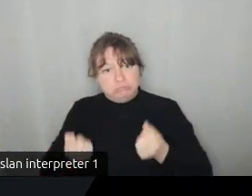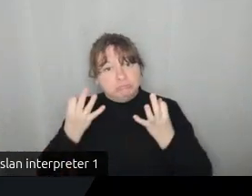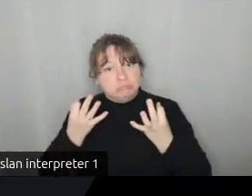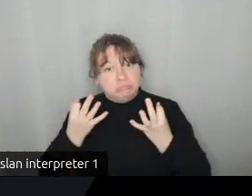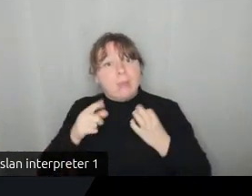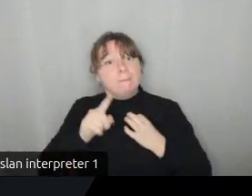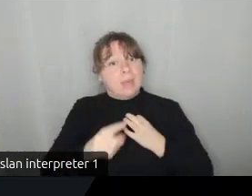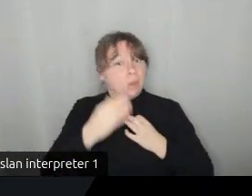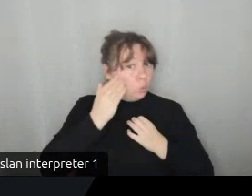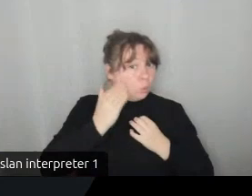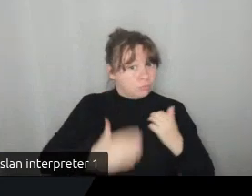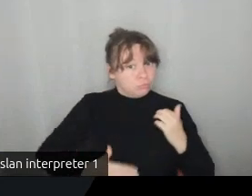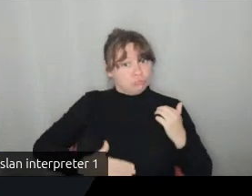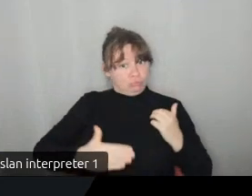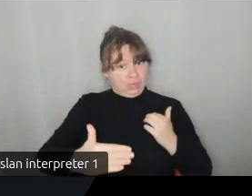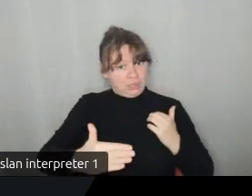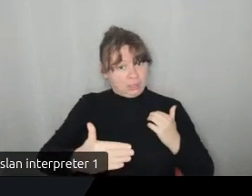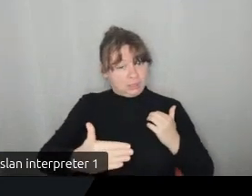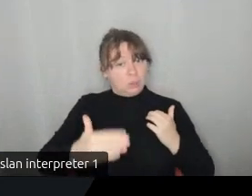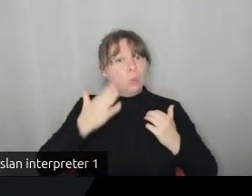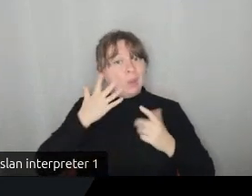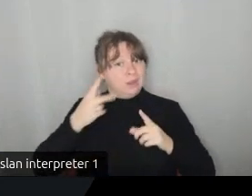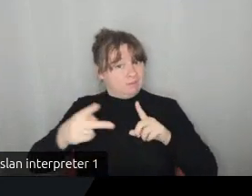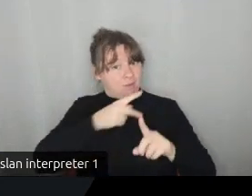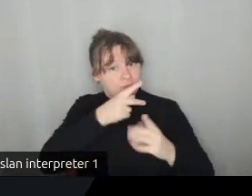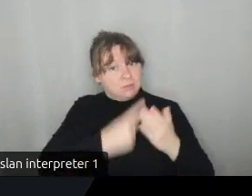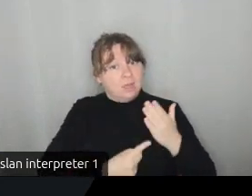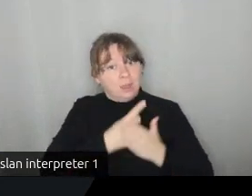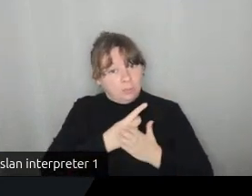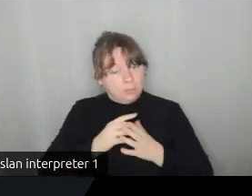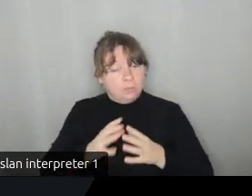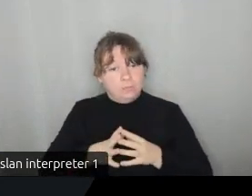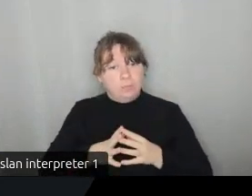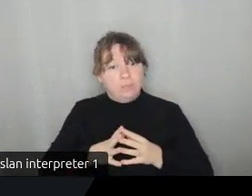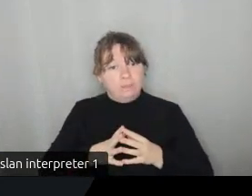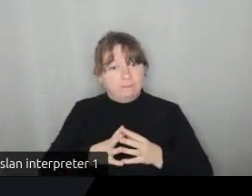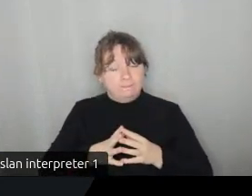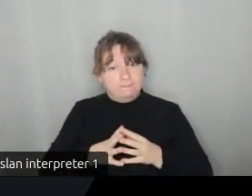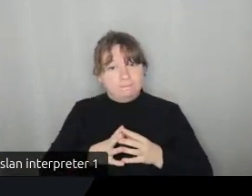however, and there was some physical violence involved. Now, she did not attend the first court